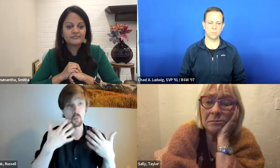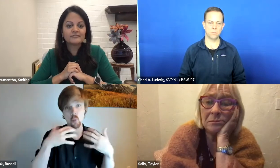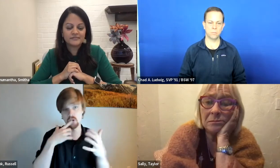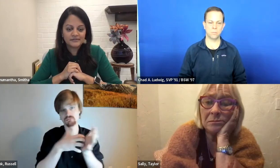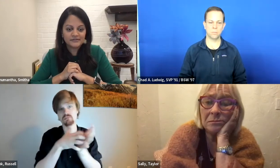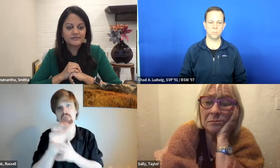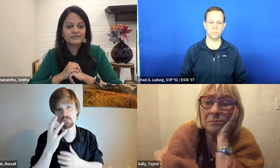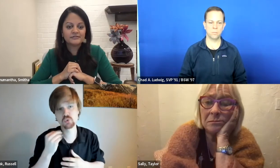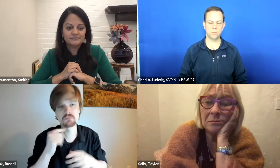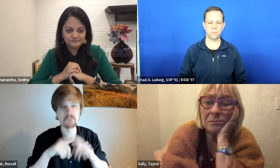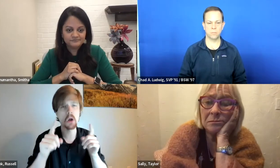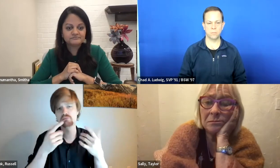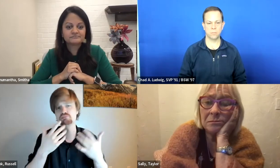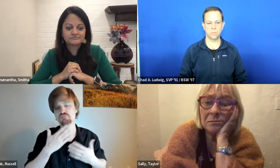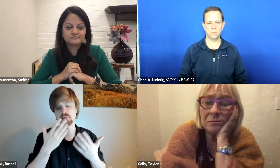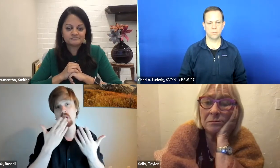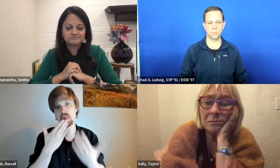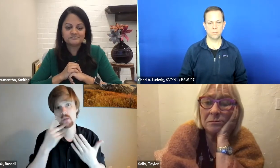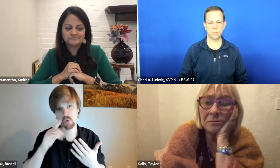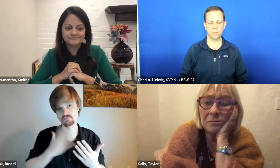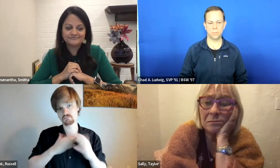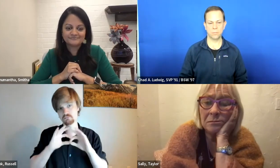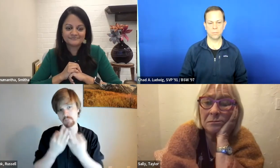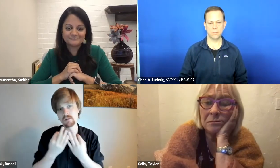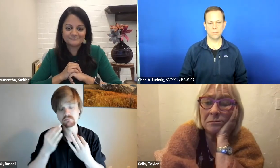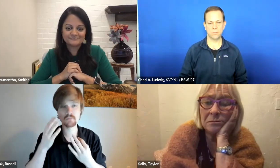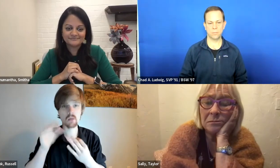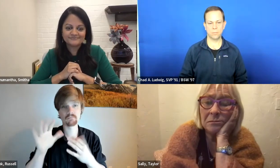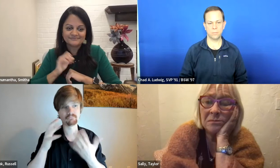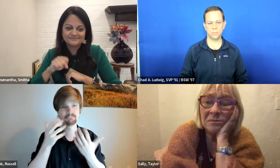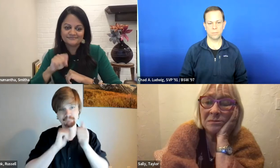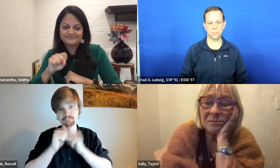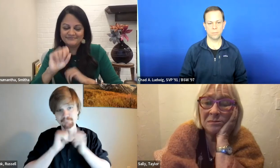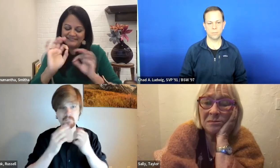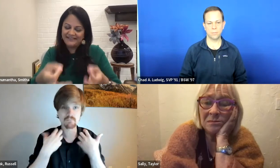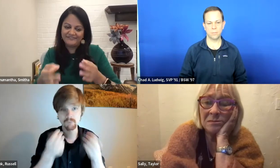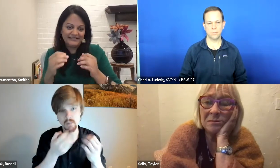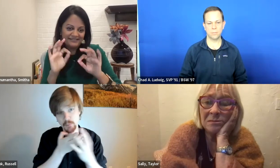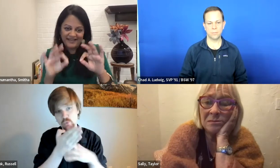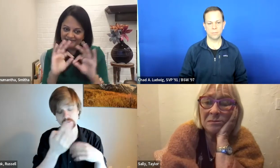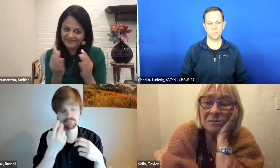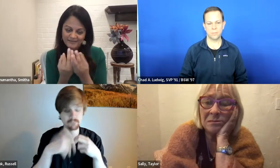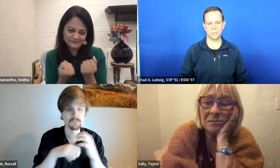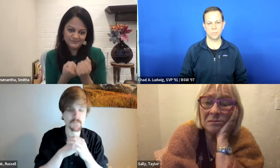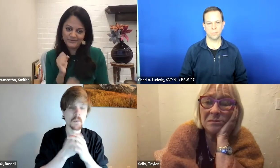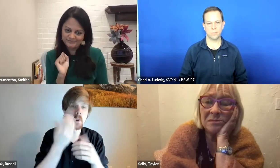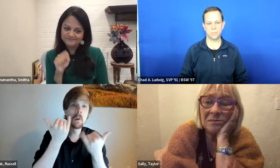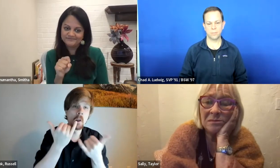but before that, my siblings and I took turns taking care of him, and I was really thankful for my family being able to be patient with one another,